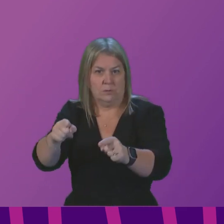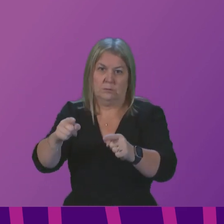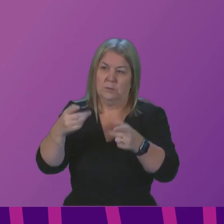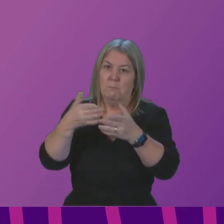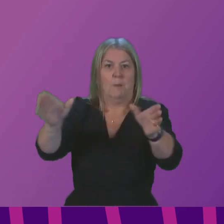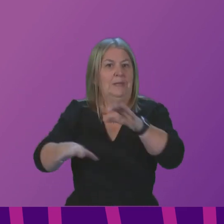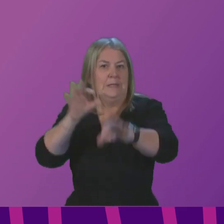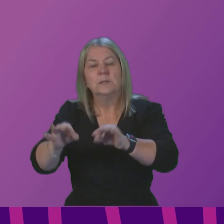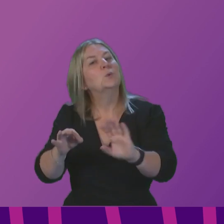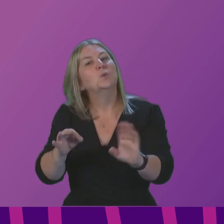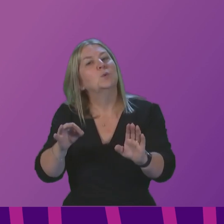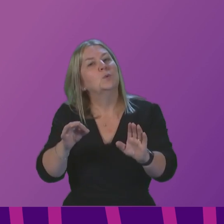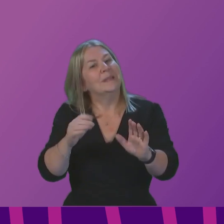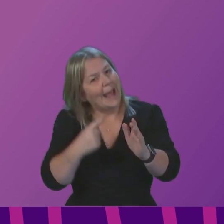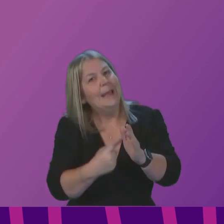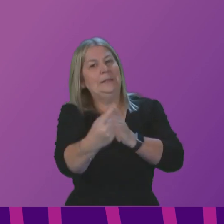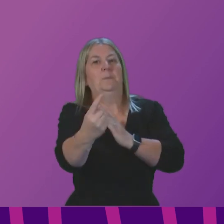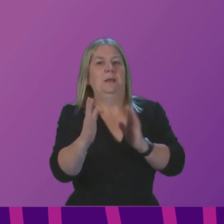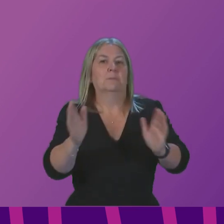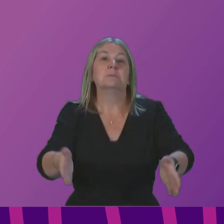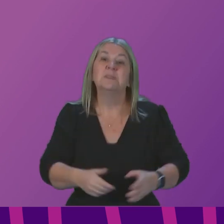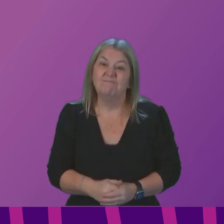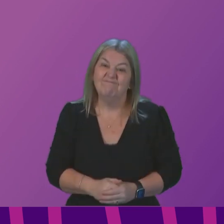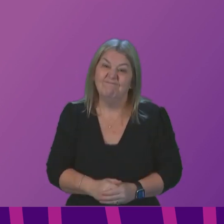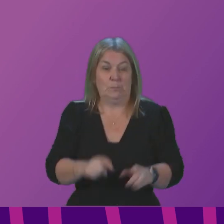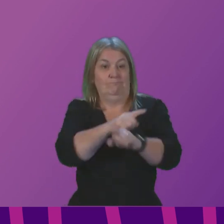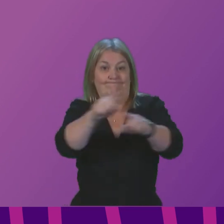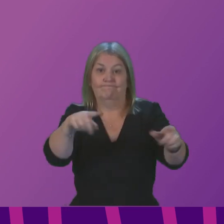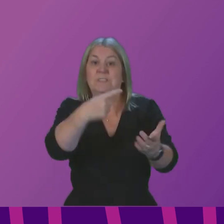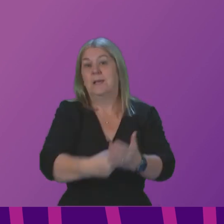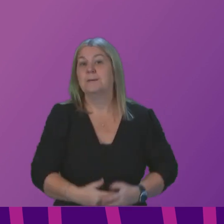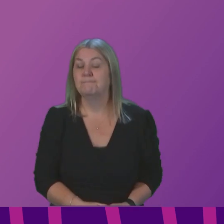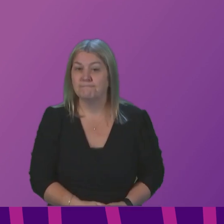and will decide which issues it wishes to consider.